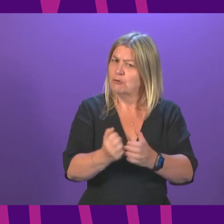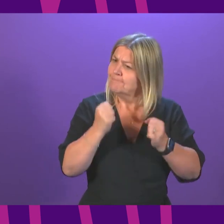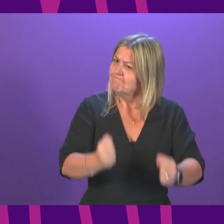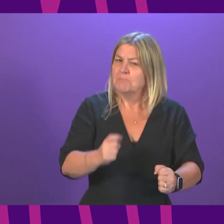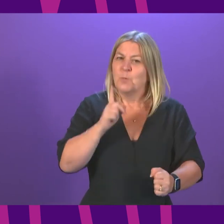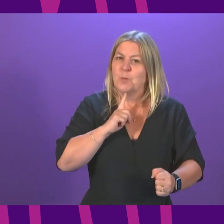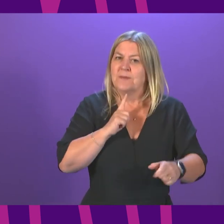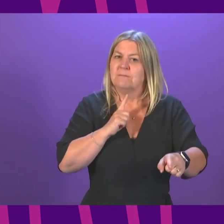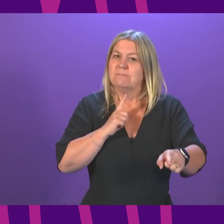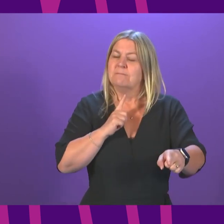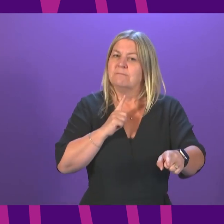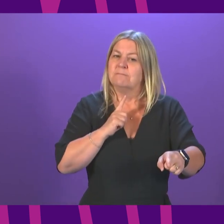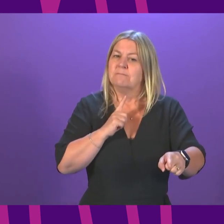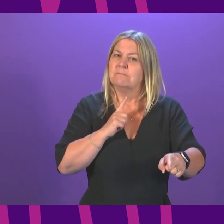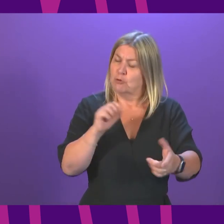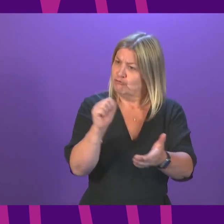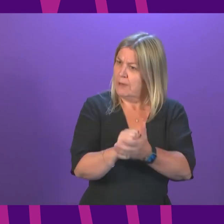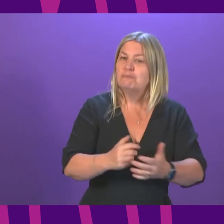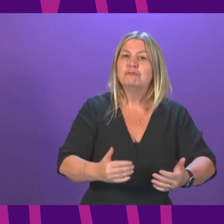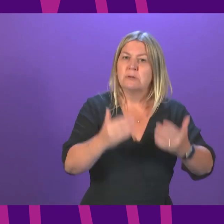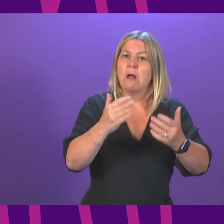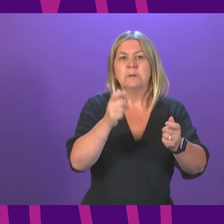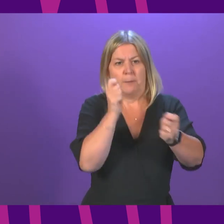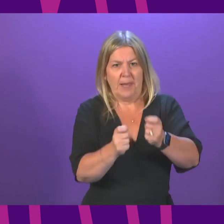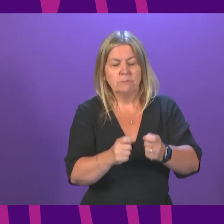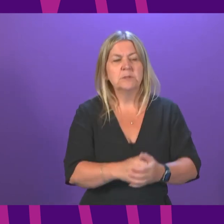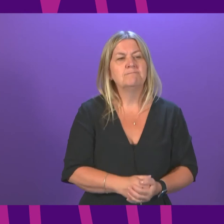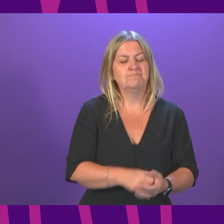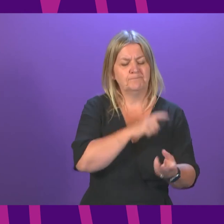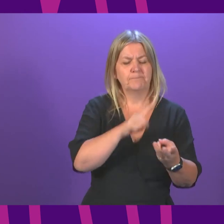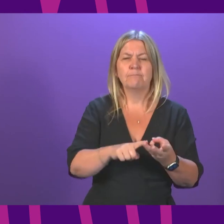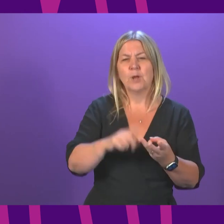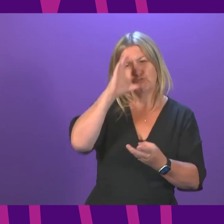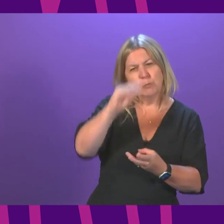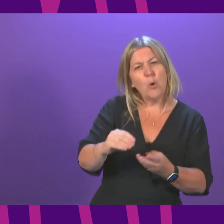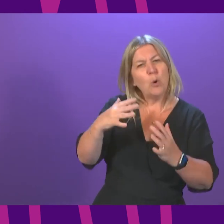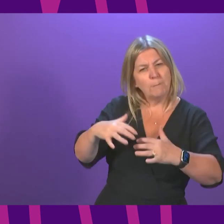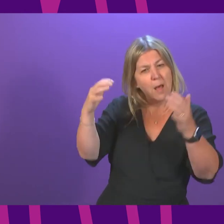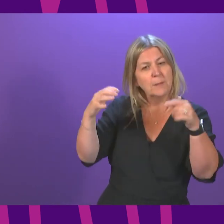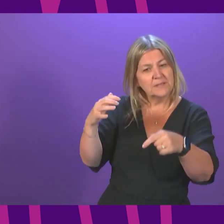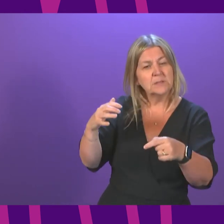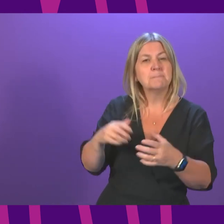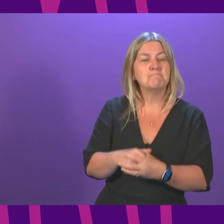the bill could not have achieved royal assent in time if we had had stage 3 in September, after robust consultation throughout the summer.